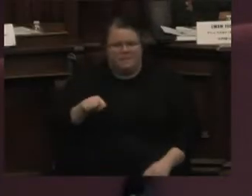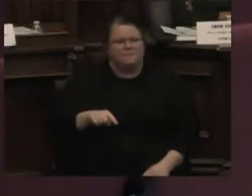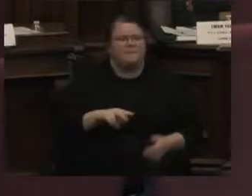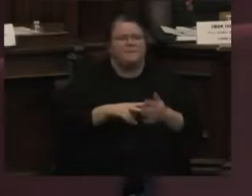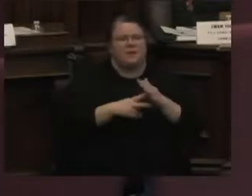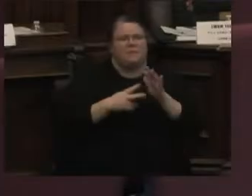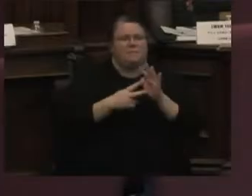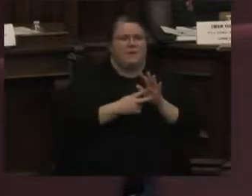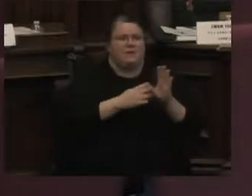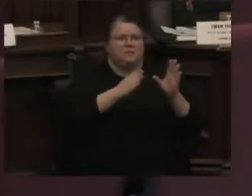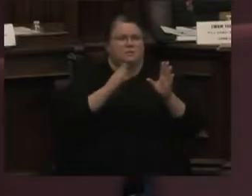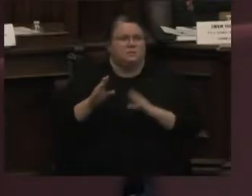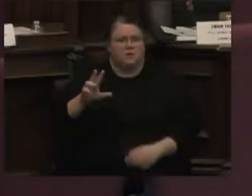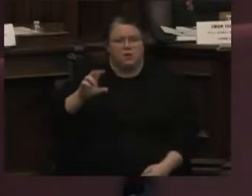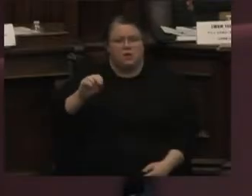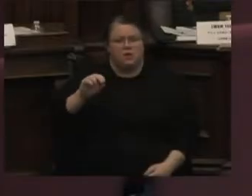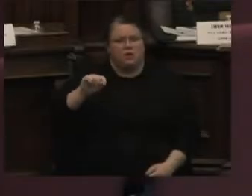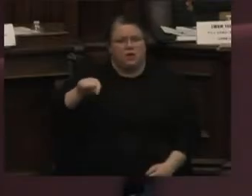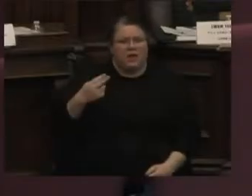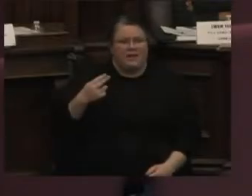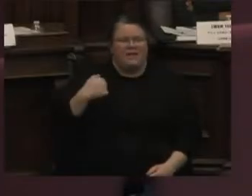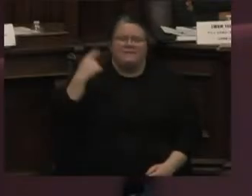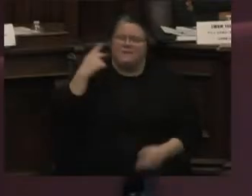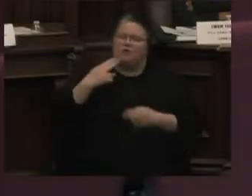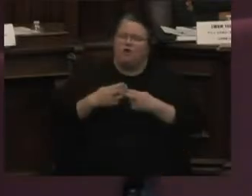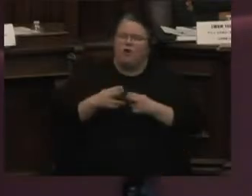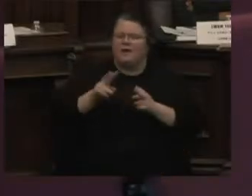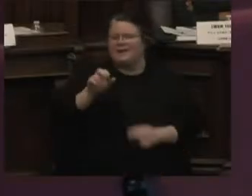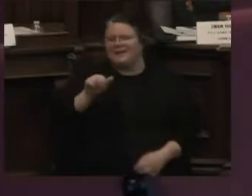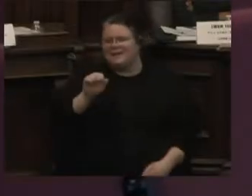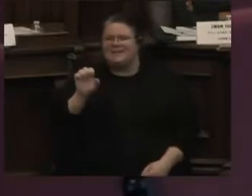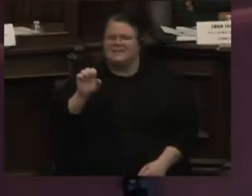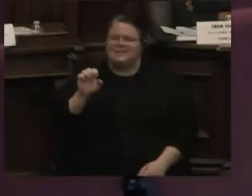season. You know that this is